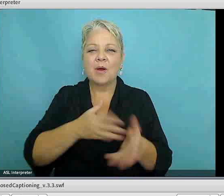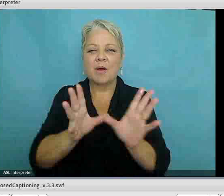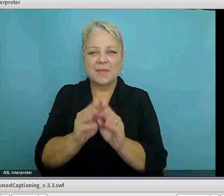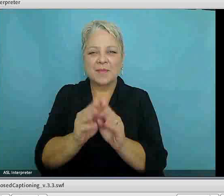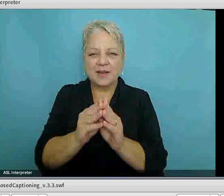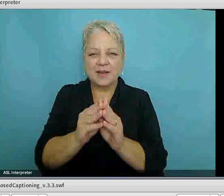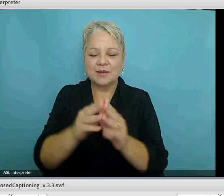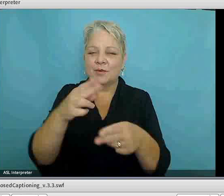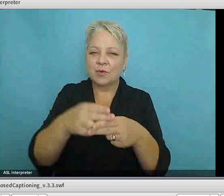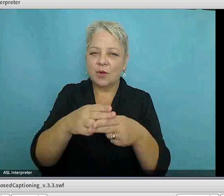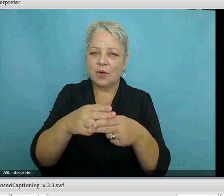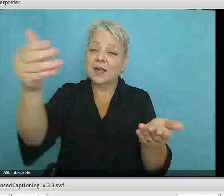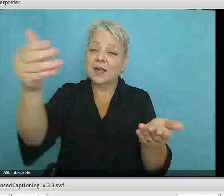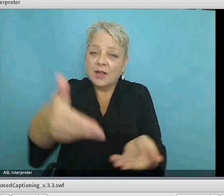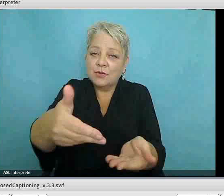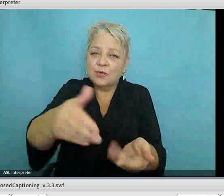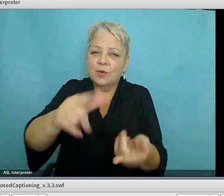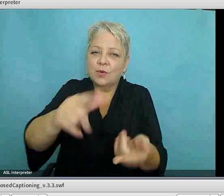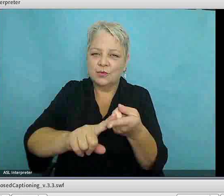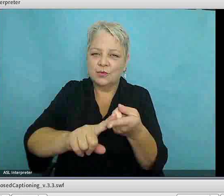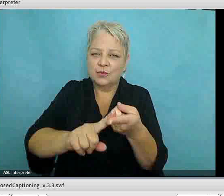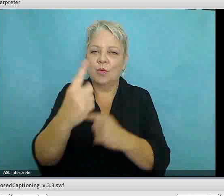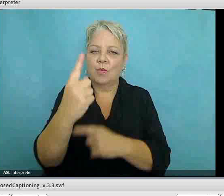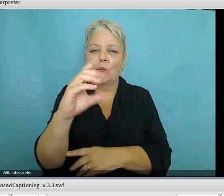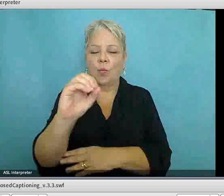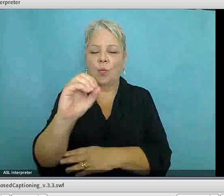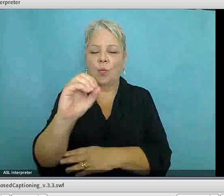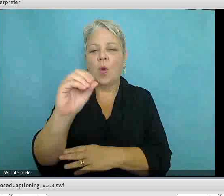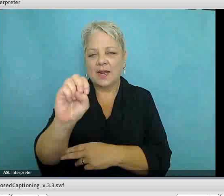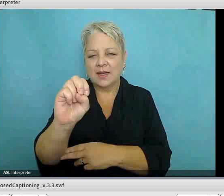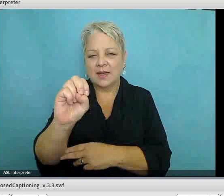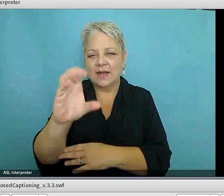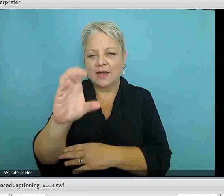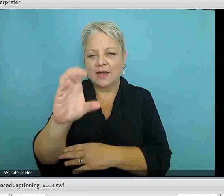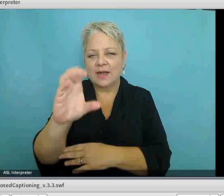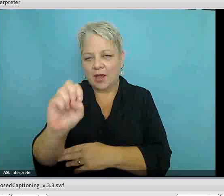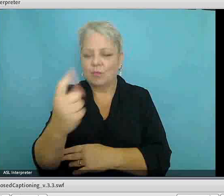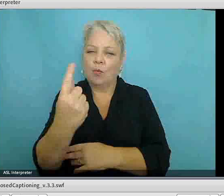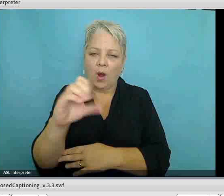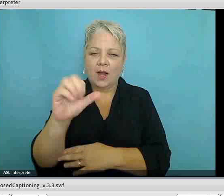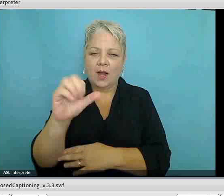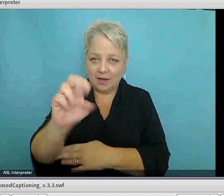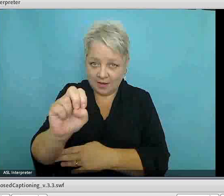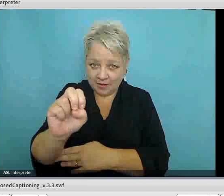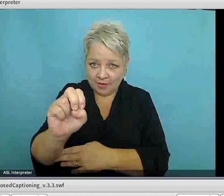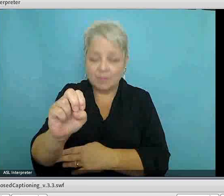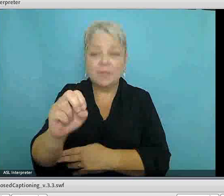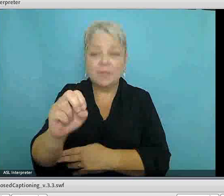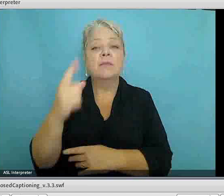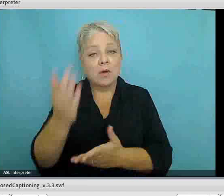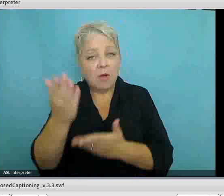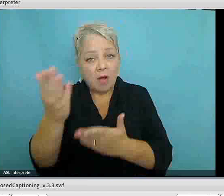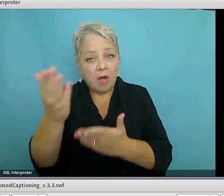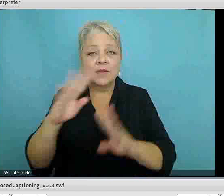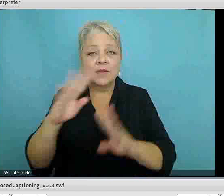Today's webinar is for Massachusetts state agency staff and staff of community-based organizations.